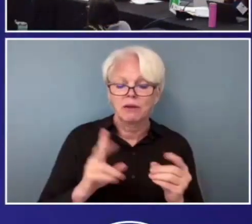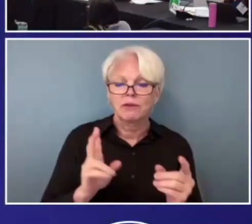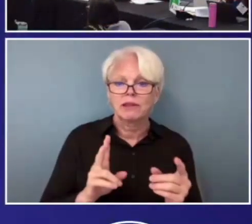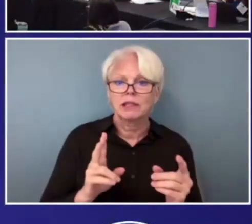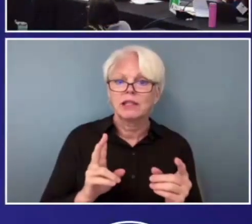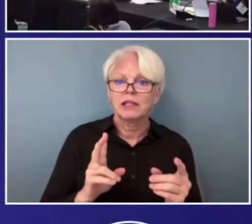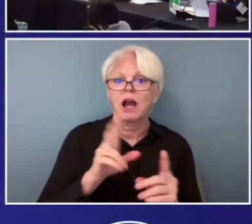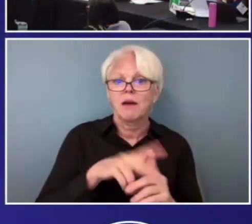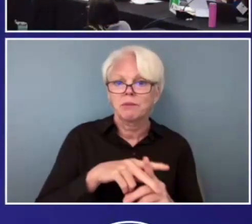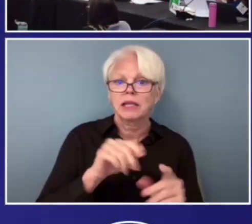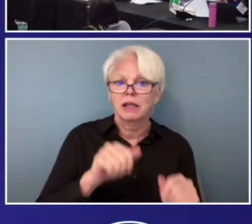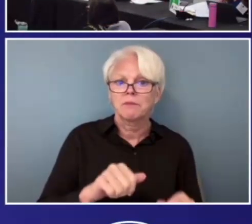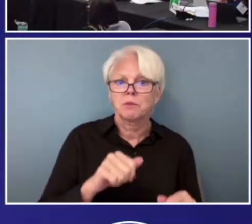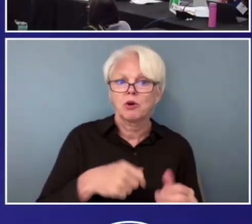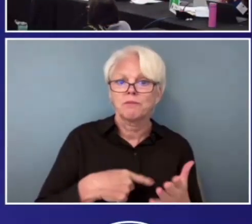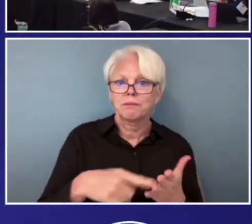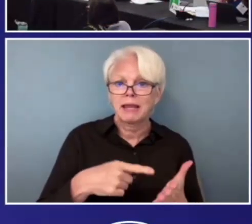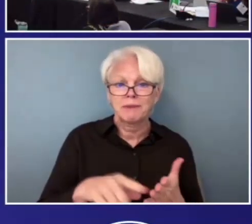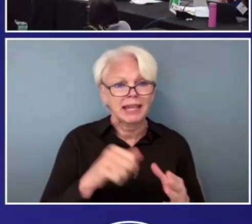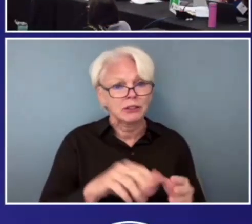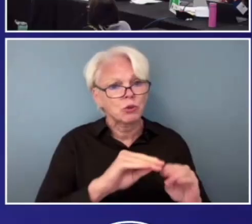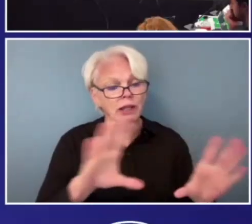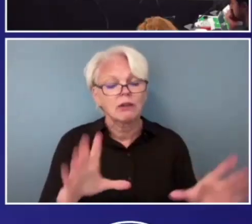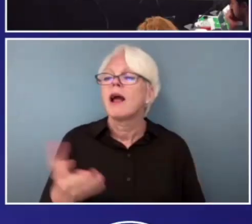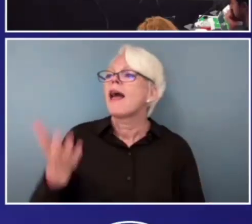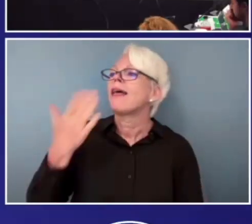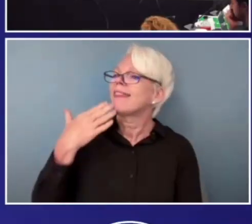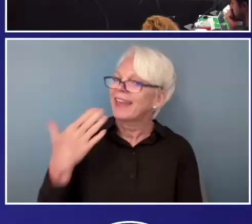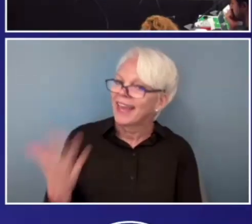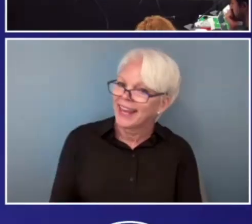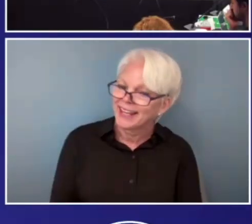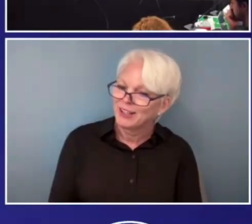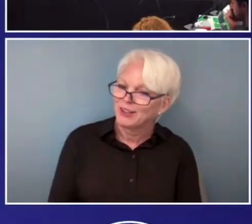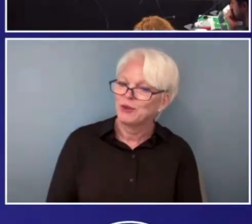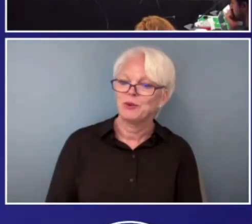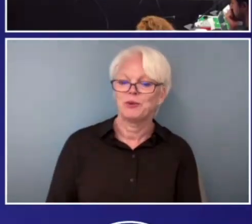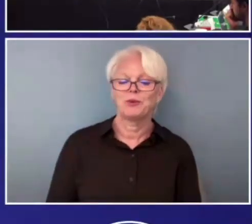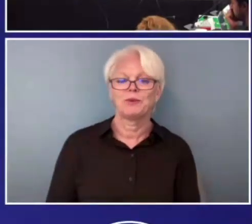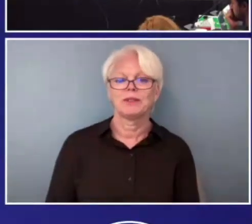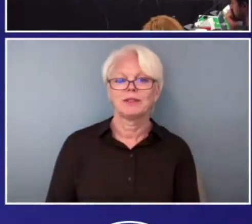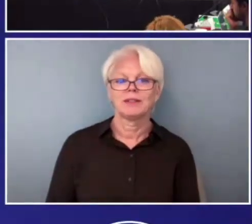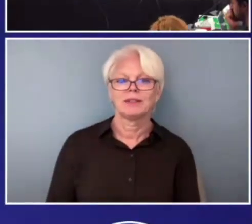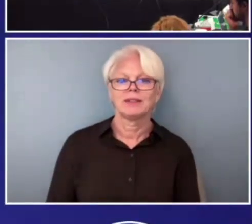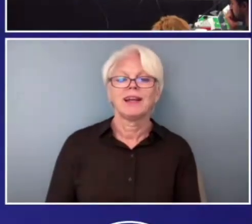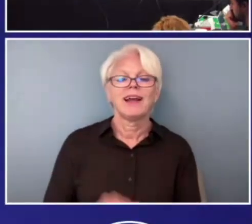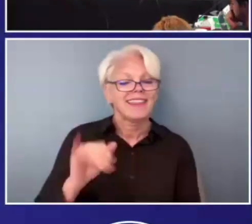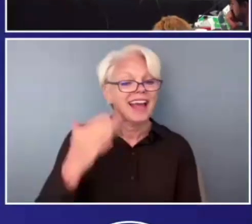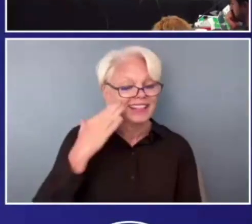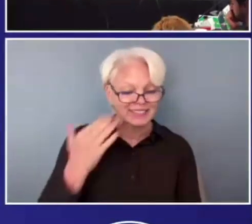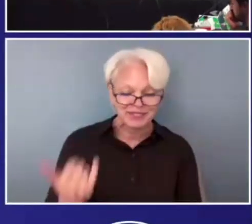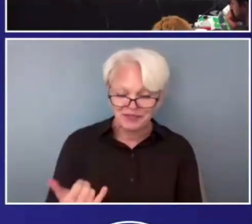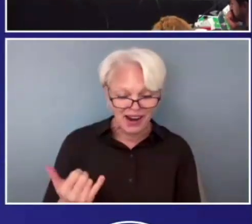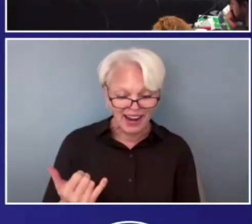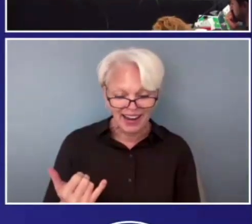Could you please clarify? Why, thank you. This is why it takes a village.